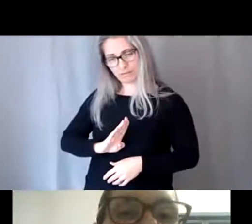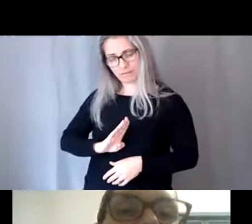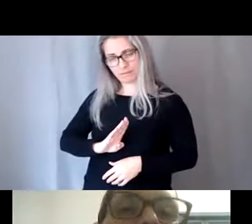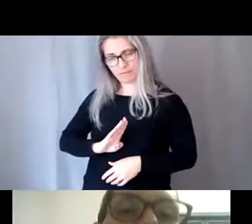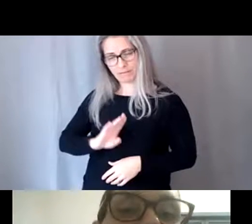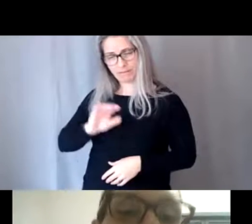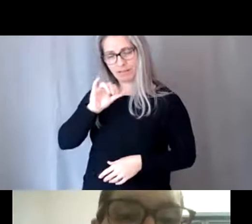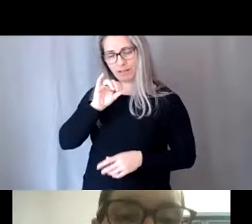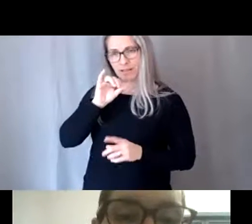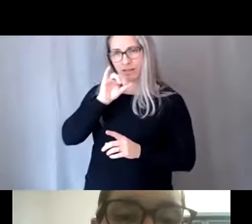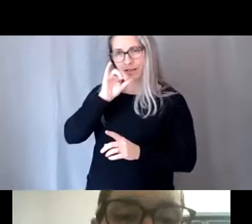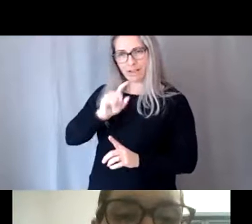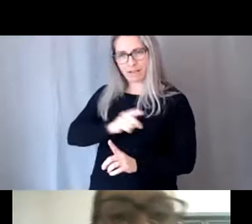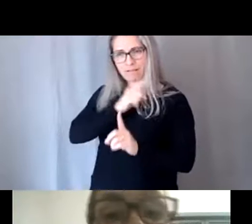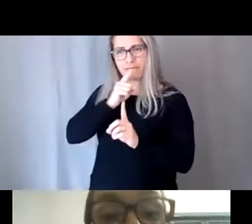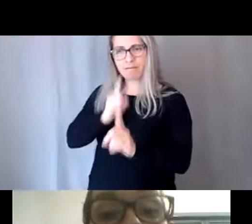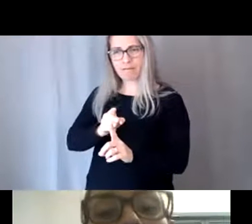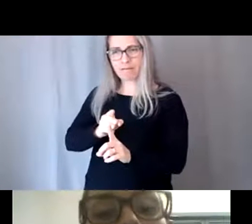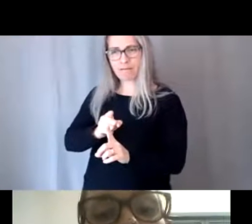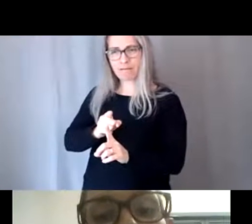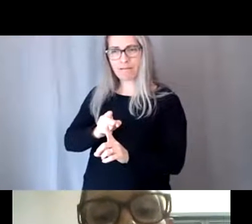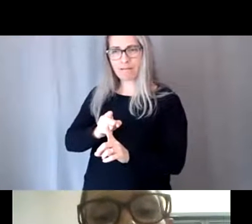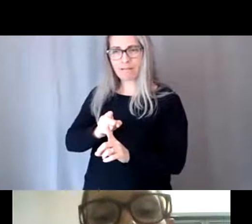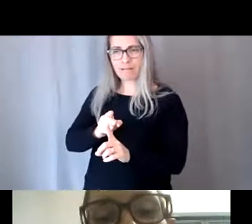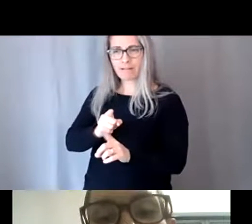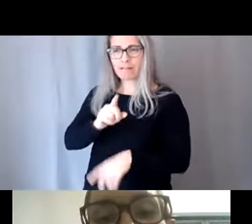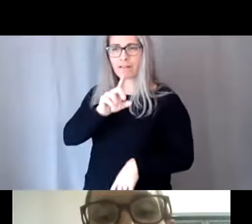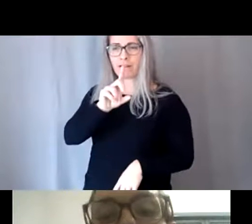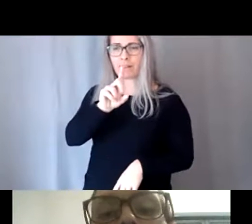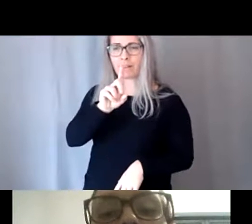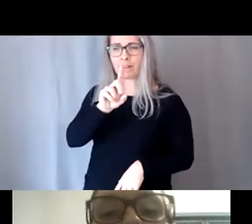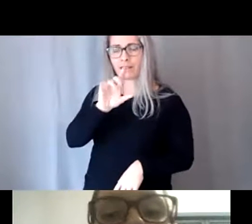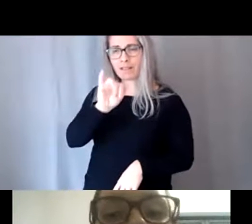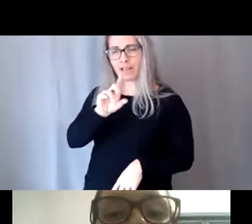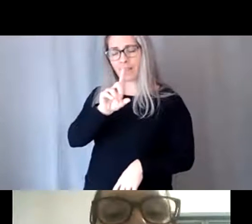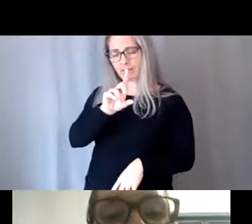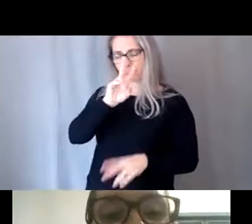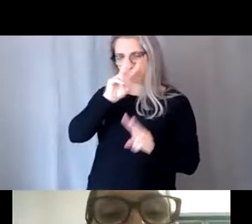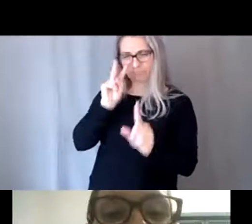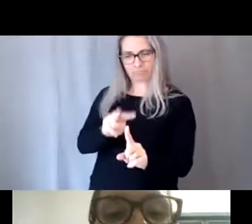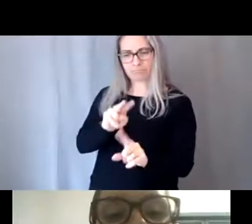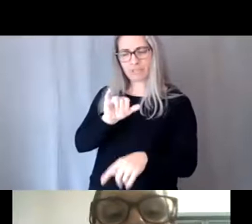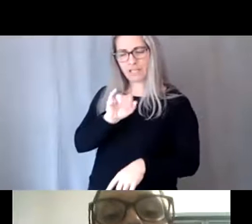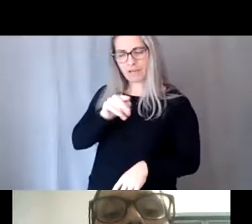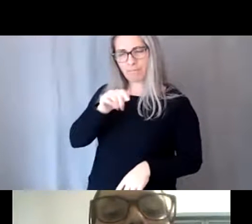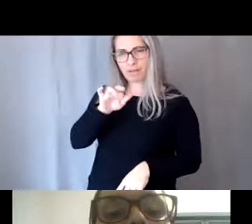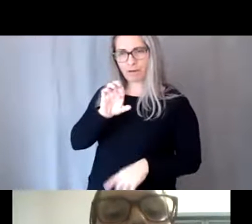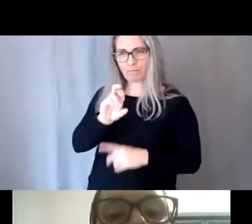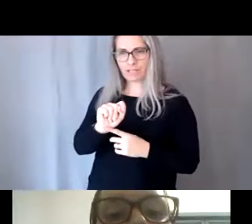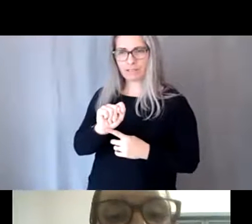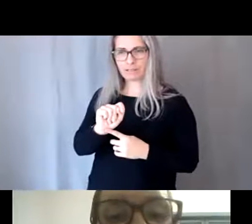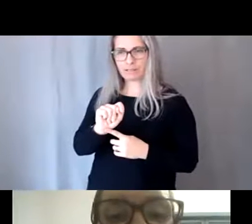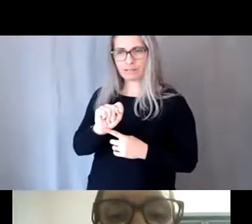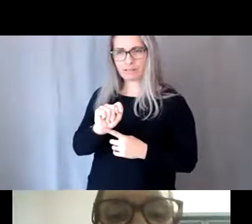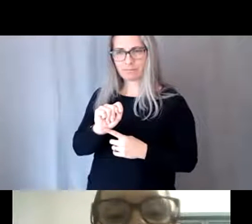this has generated localized bureaucratic and political tensions